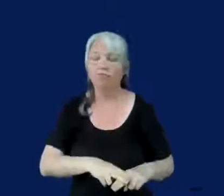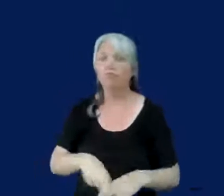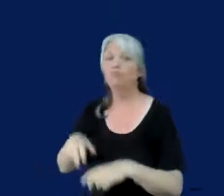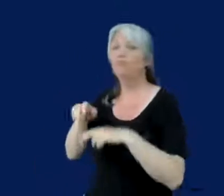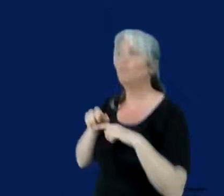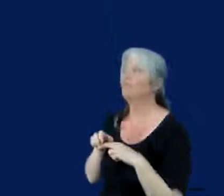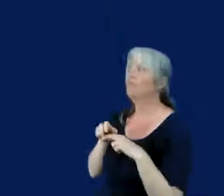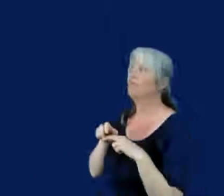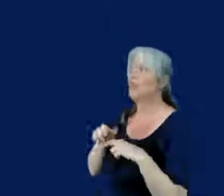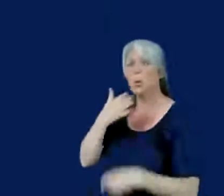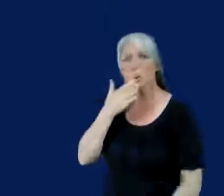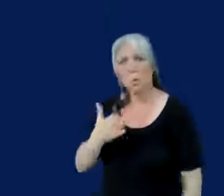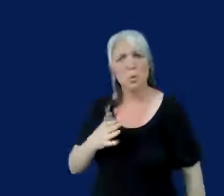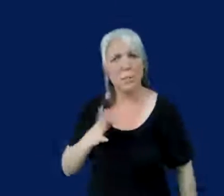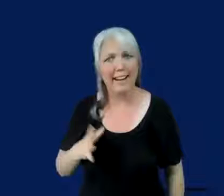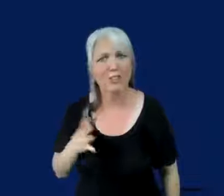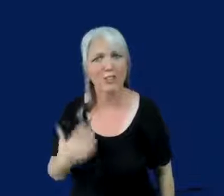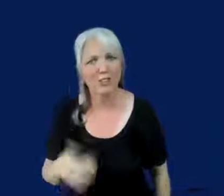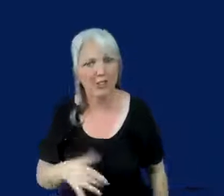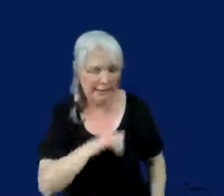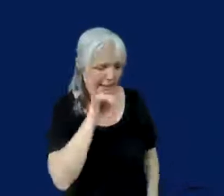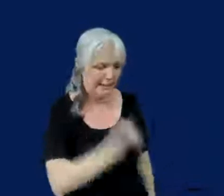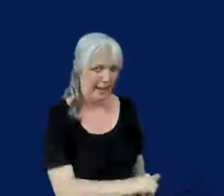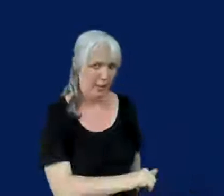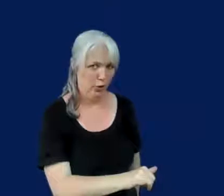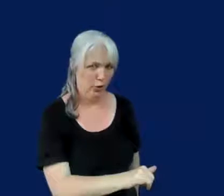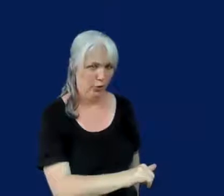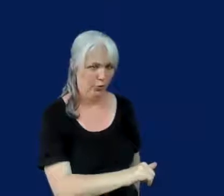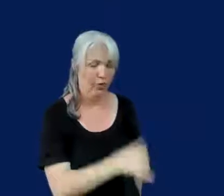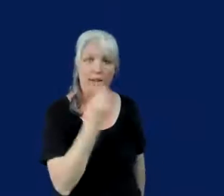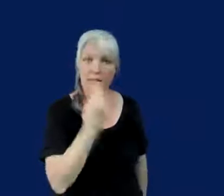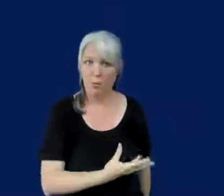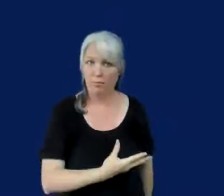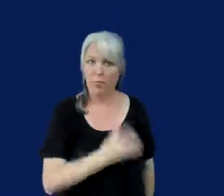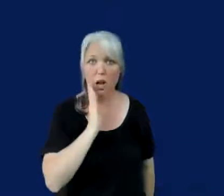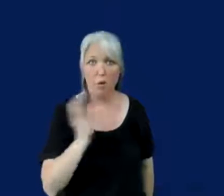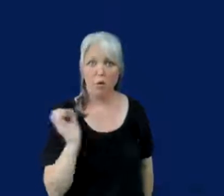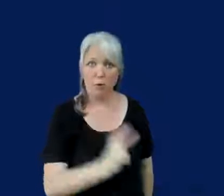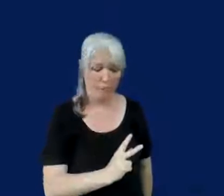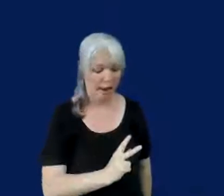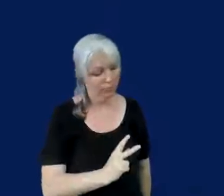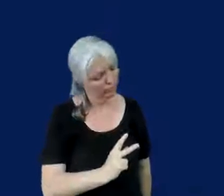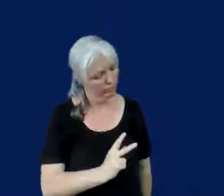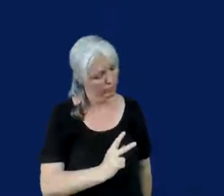He had good manners. “Stay here,” I told him. “I’ll be right back.”